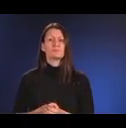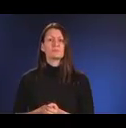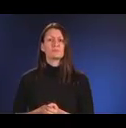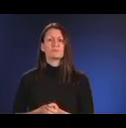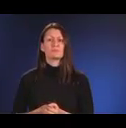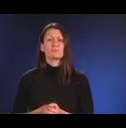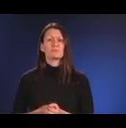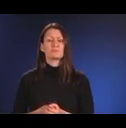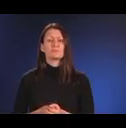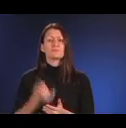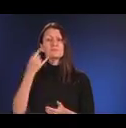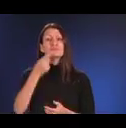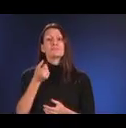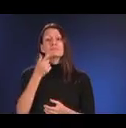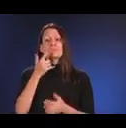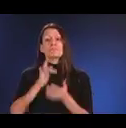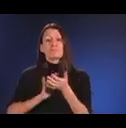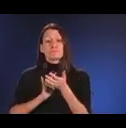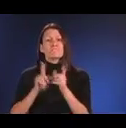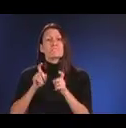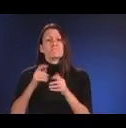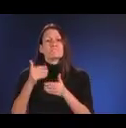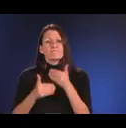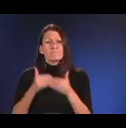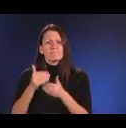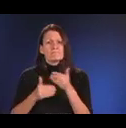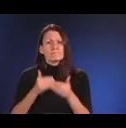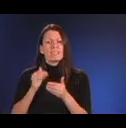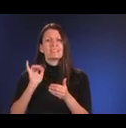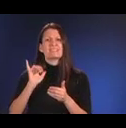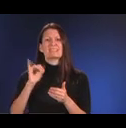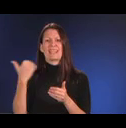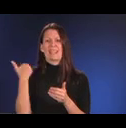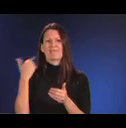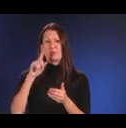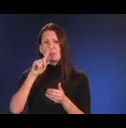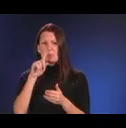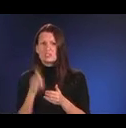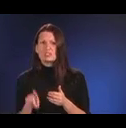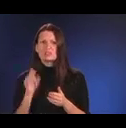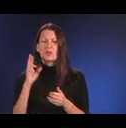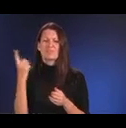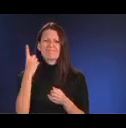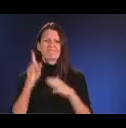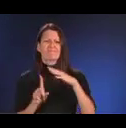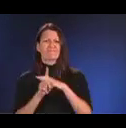If, during my trial period with this medicine, I have questions or concerns